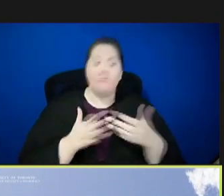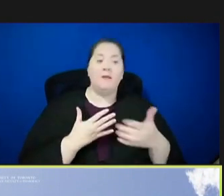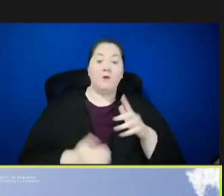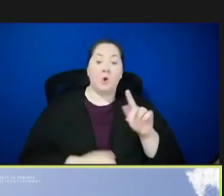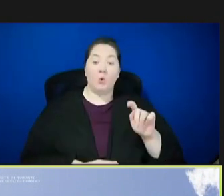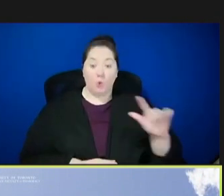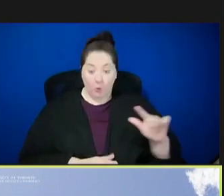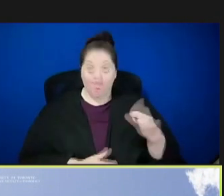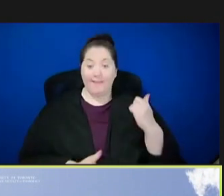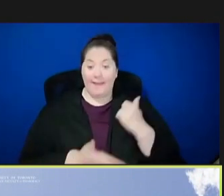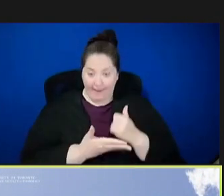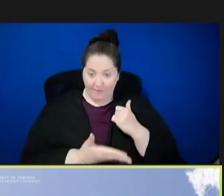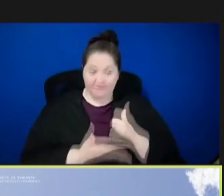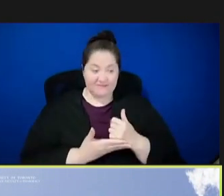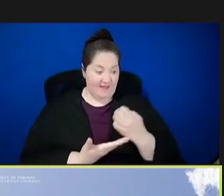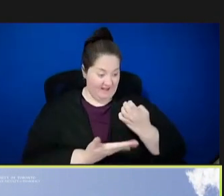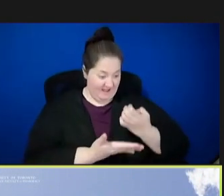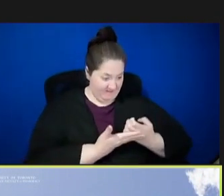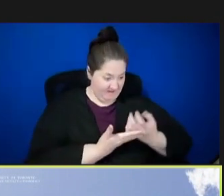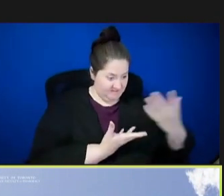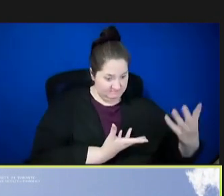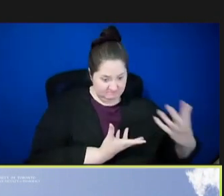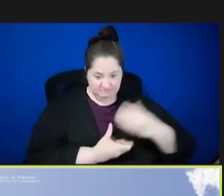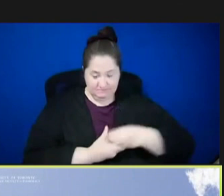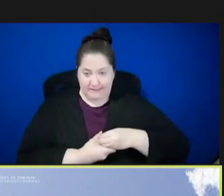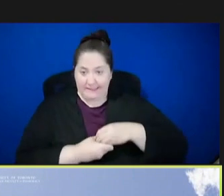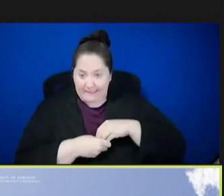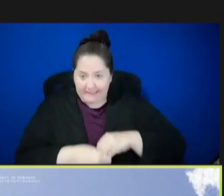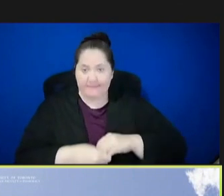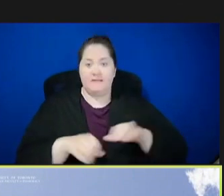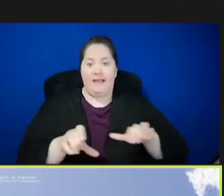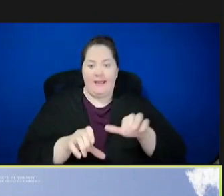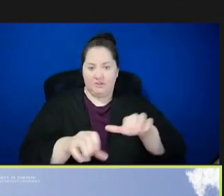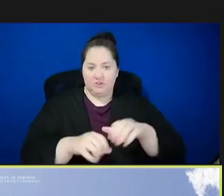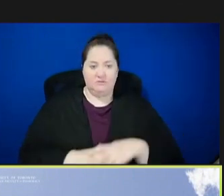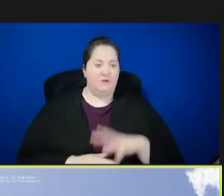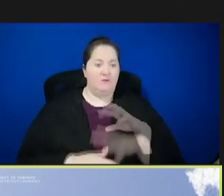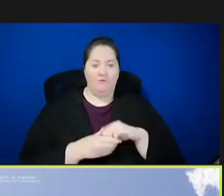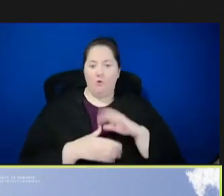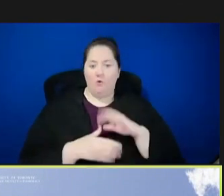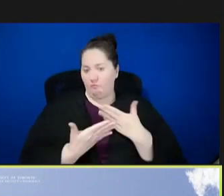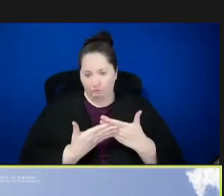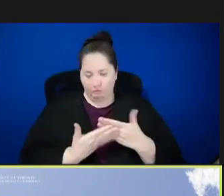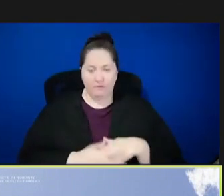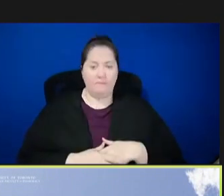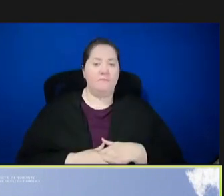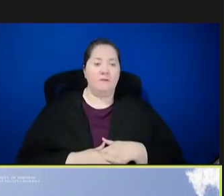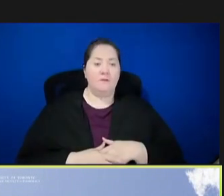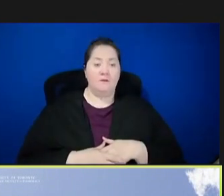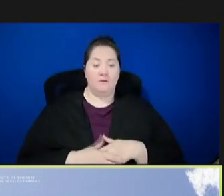get this evidence into action. and it involves everyone. So, it's not just for the provider, it's